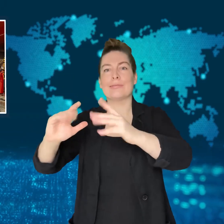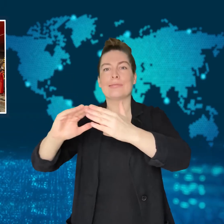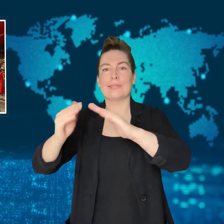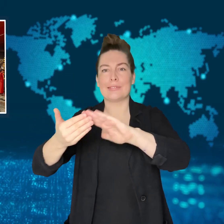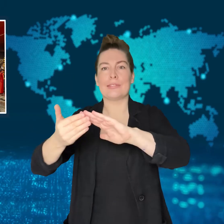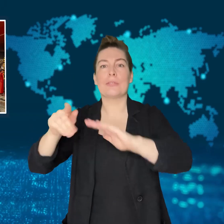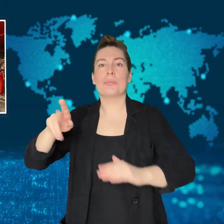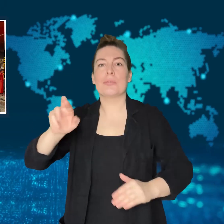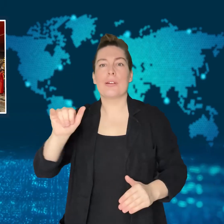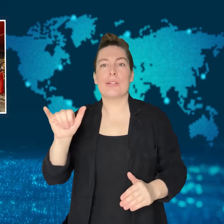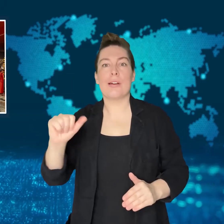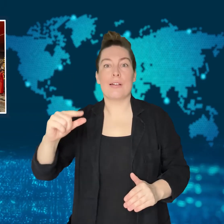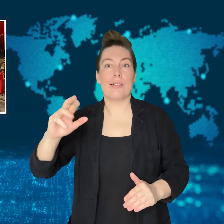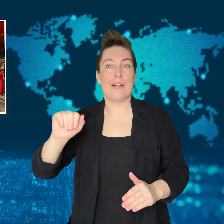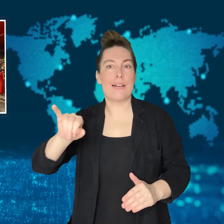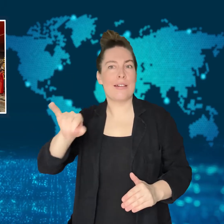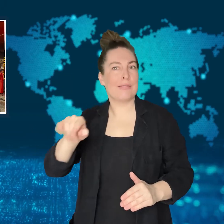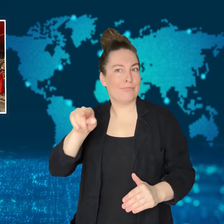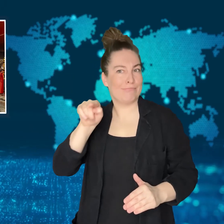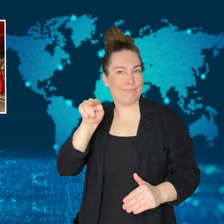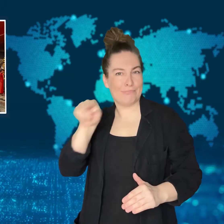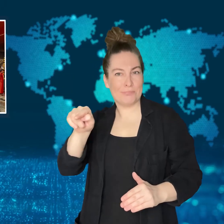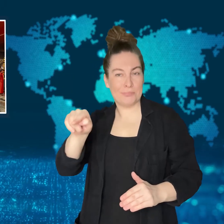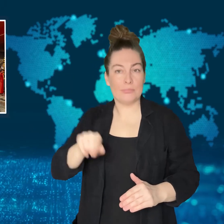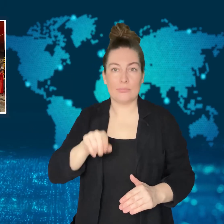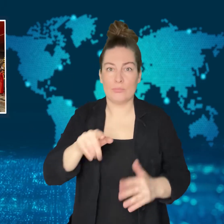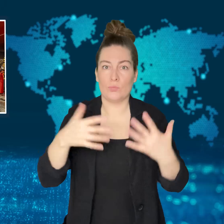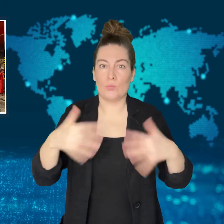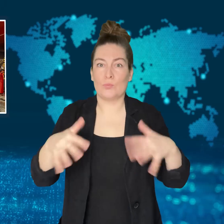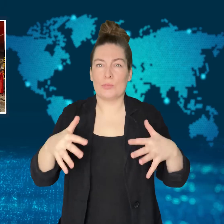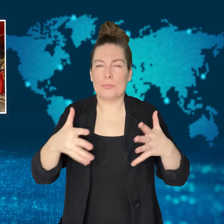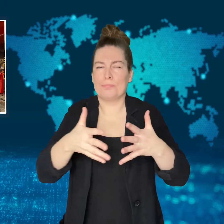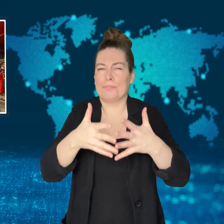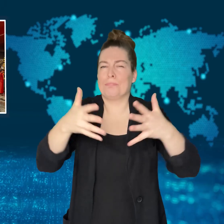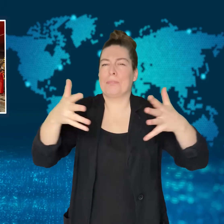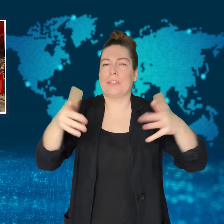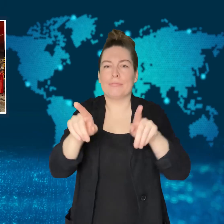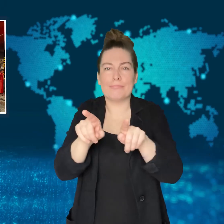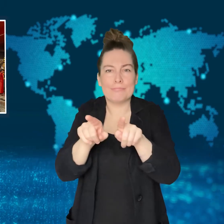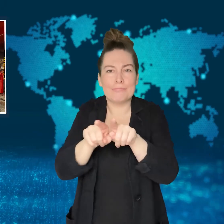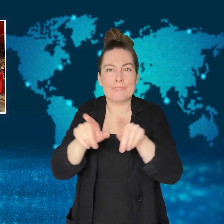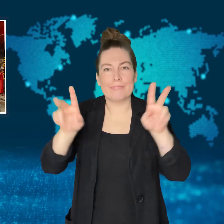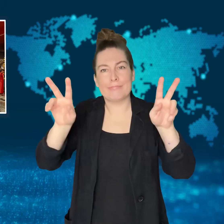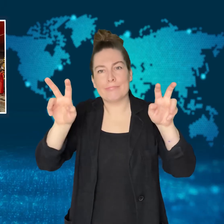The Maha Kumbh Mela is the "great festival of